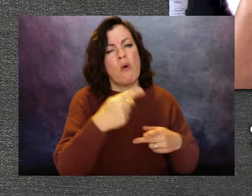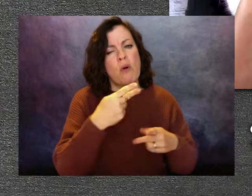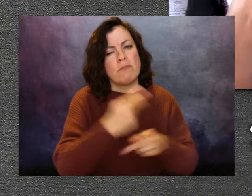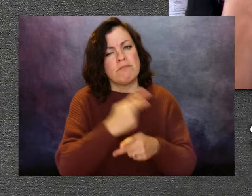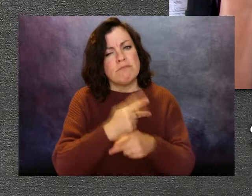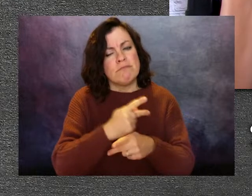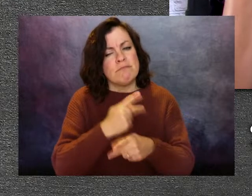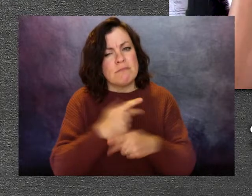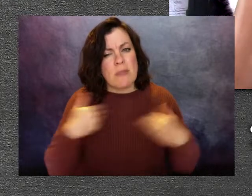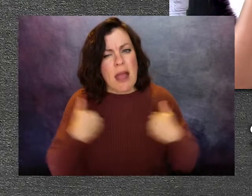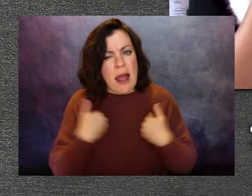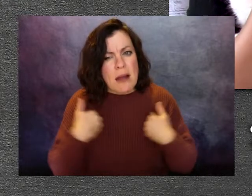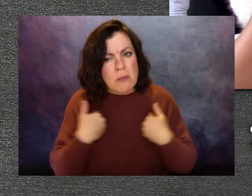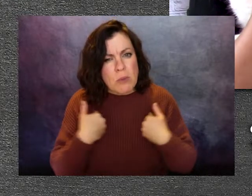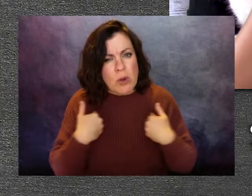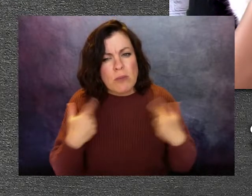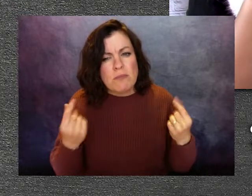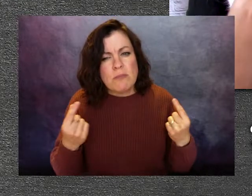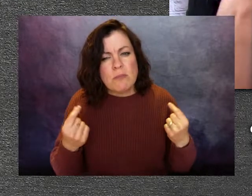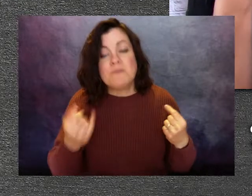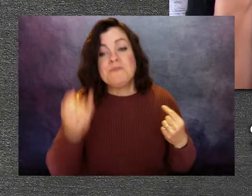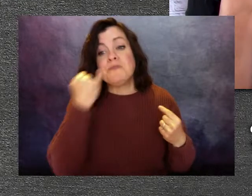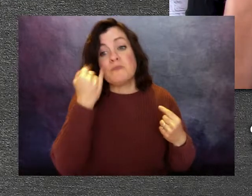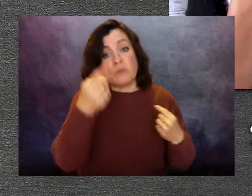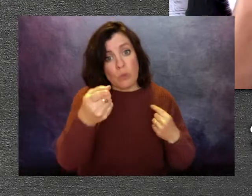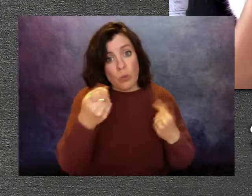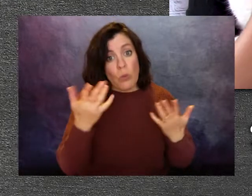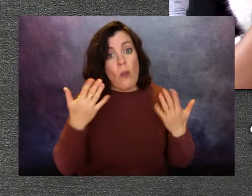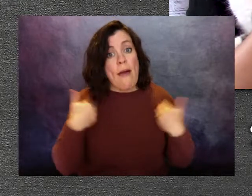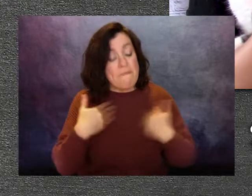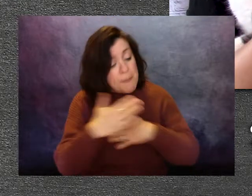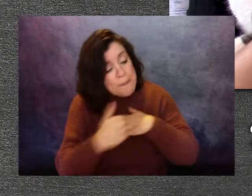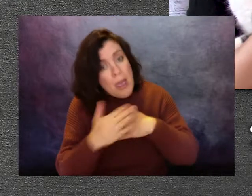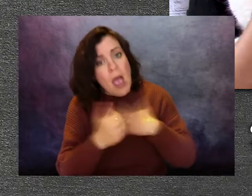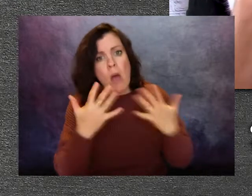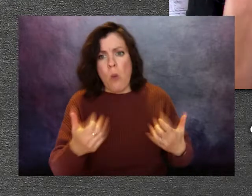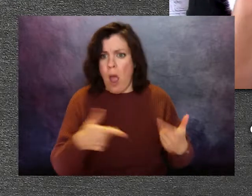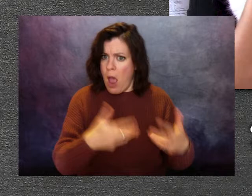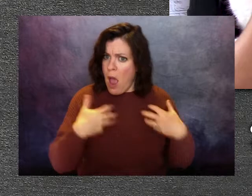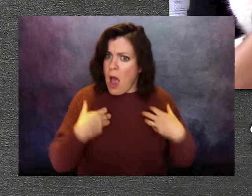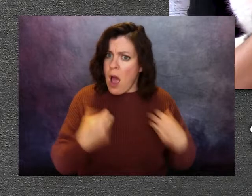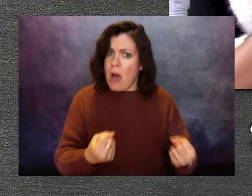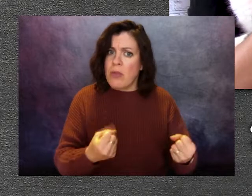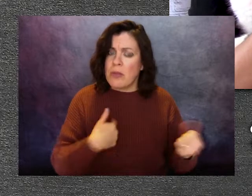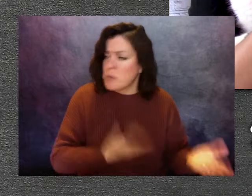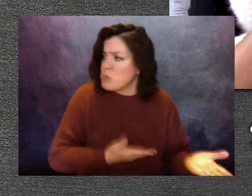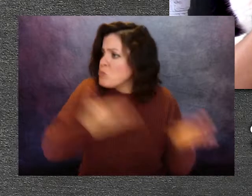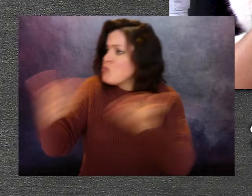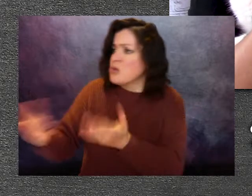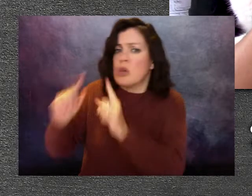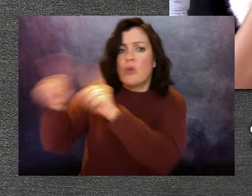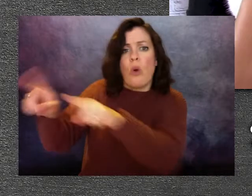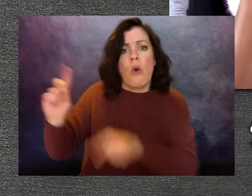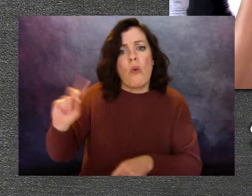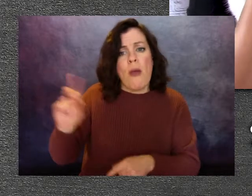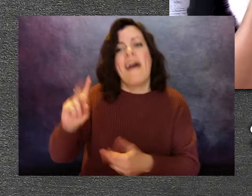They help keep your animals healthy. A veterinarian! or a vet, for short.